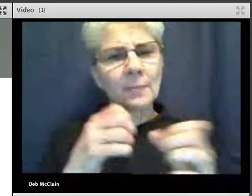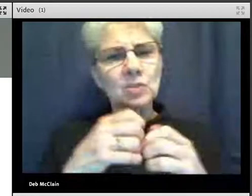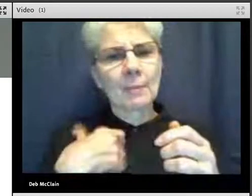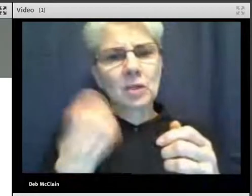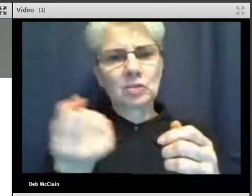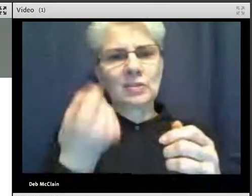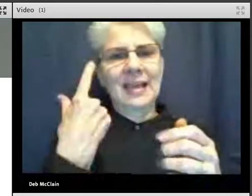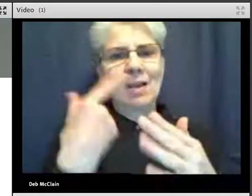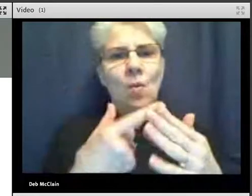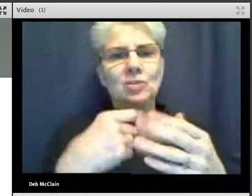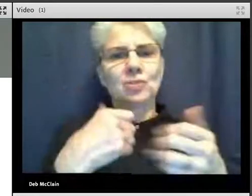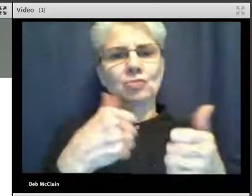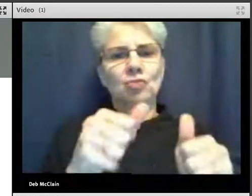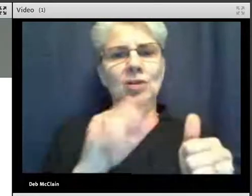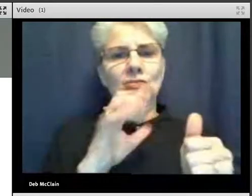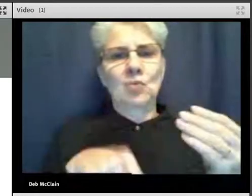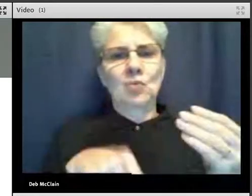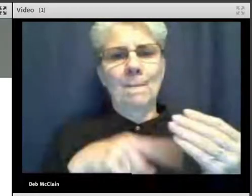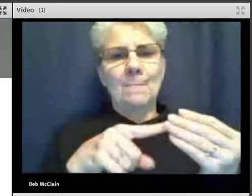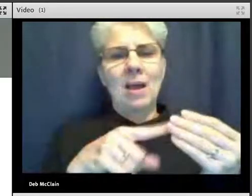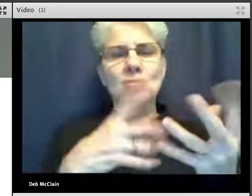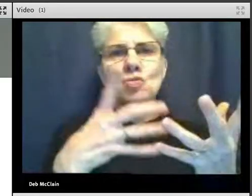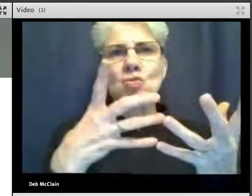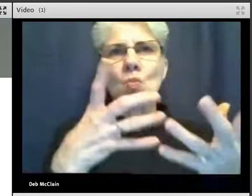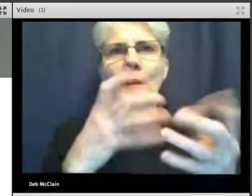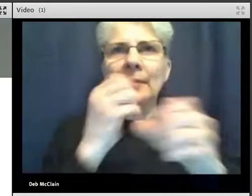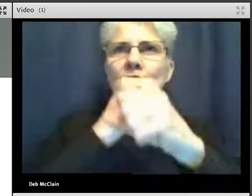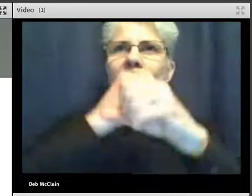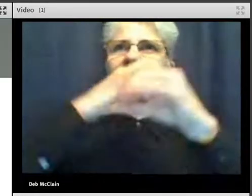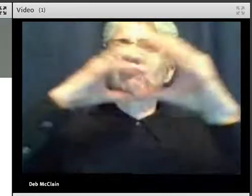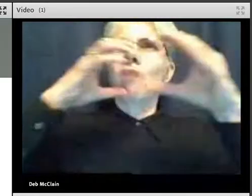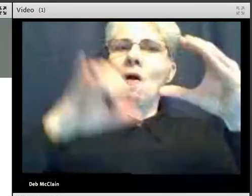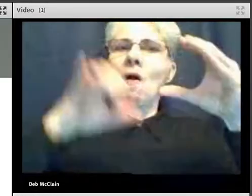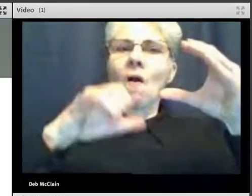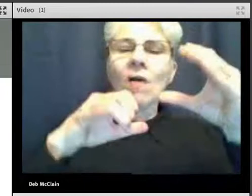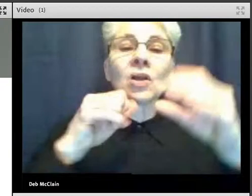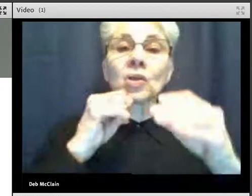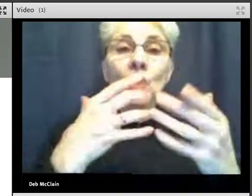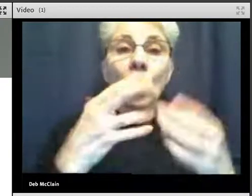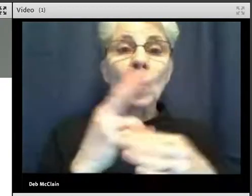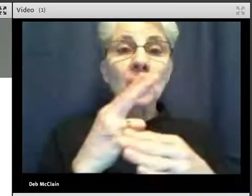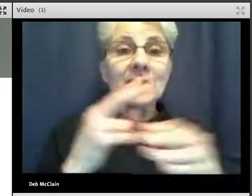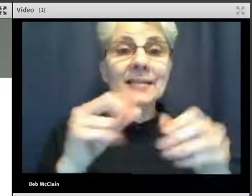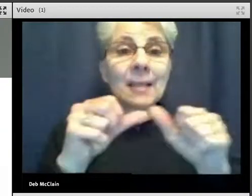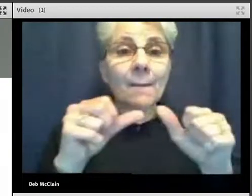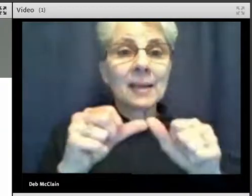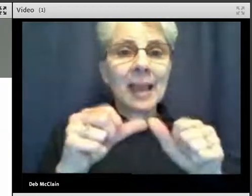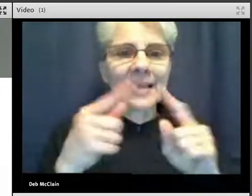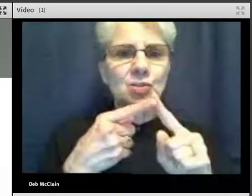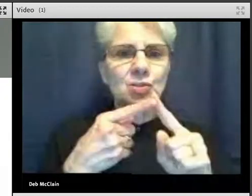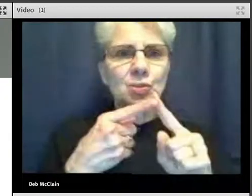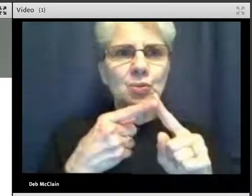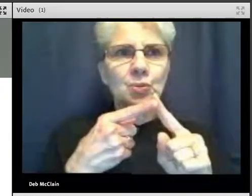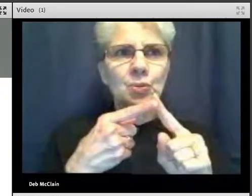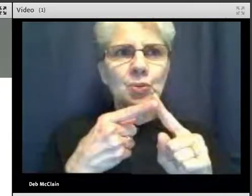You want me to be able to understand what you're talking about. You want it -- You do not want to use this as a place